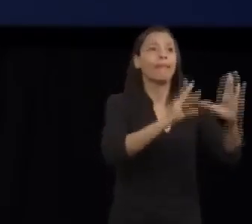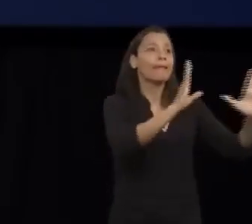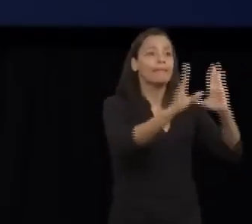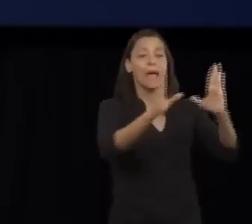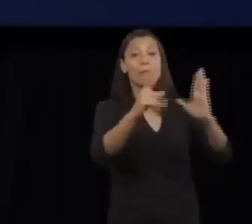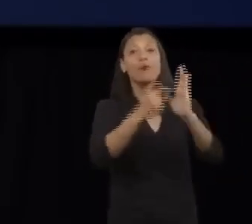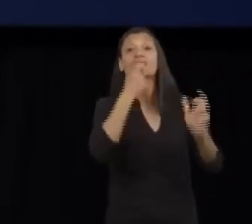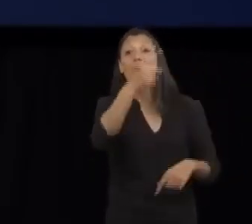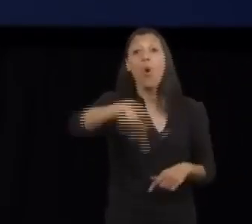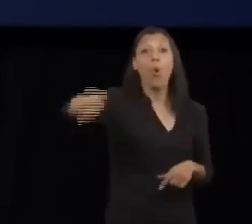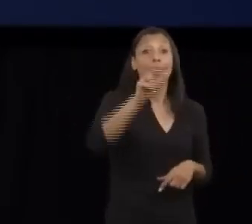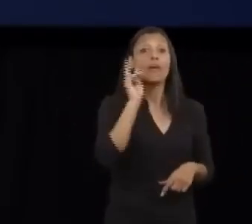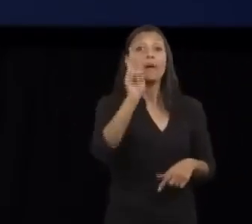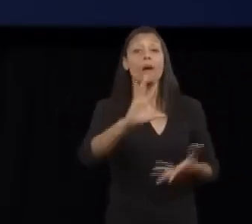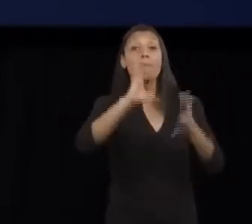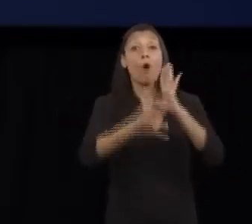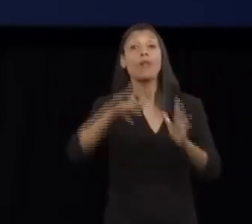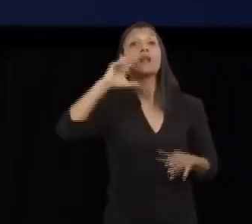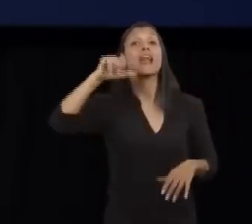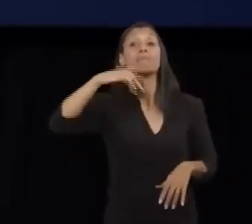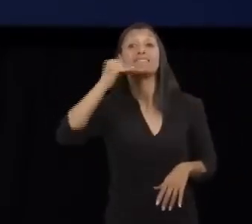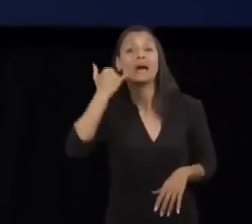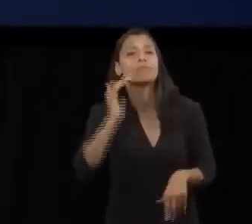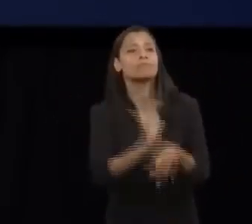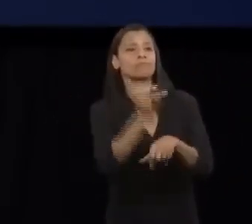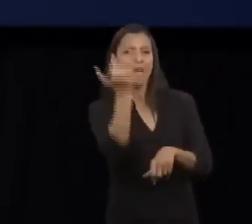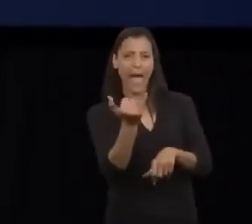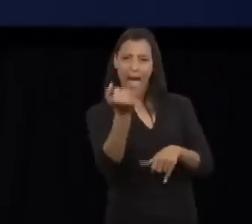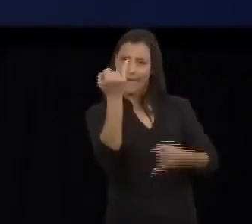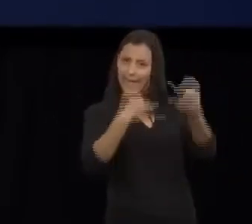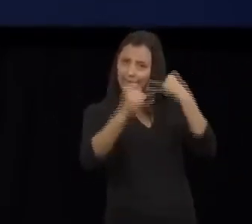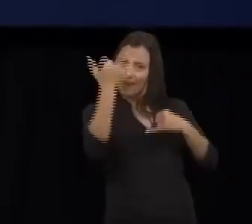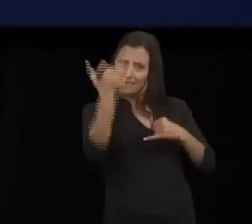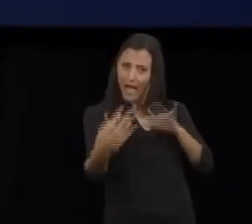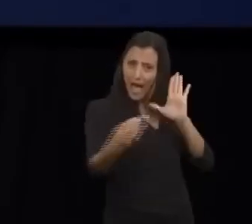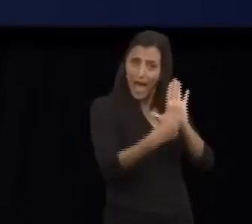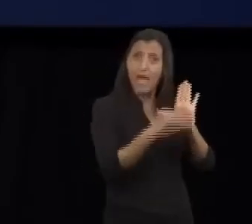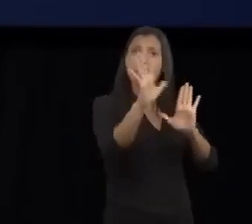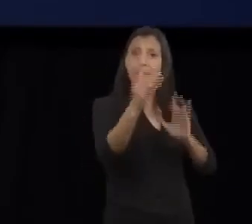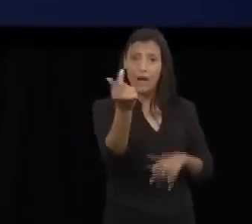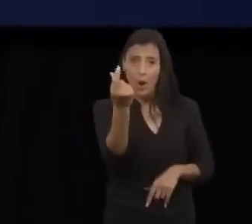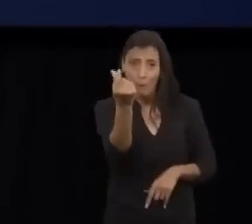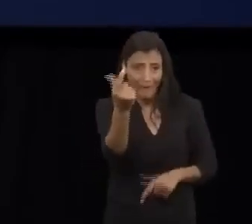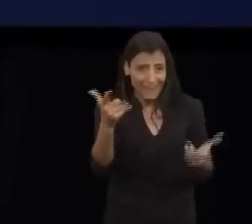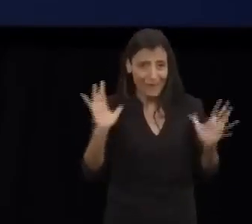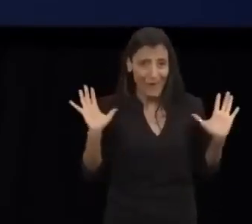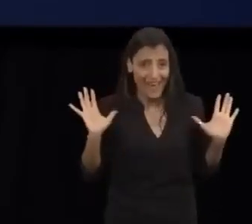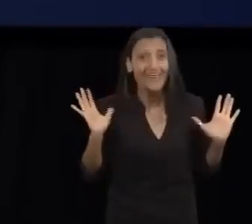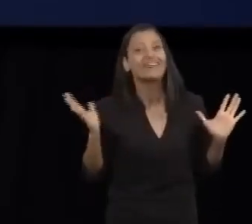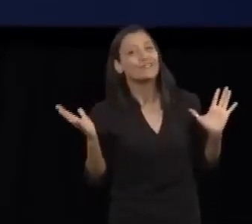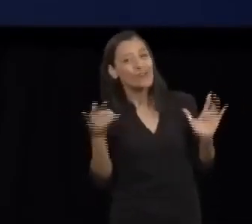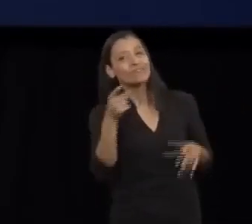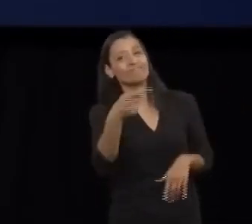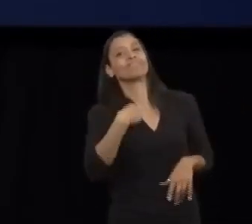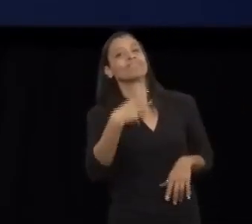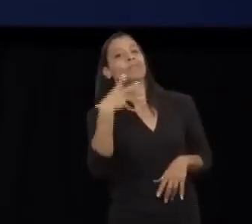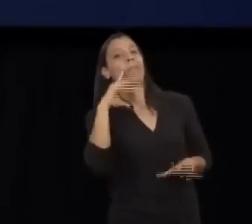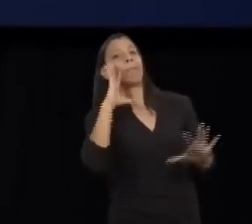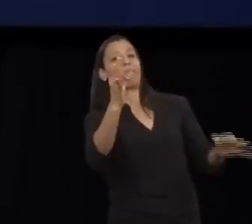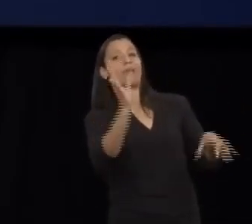I say the model of Ramsey has an interest rate and yet it does not have money. So how does the interest rate appear?